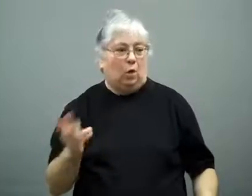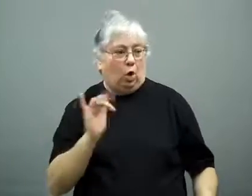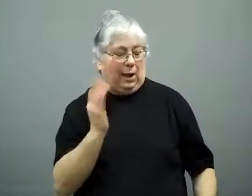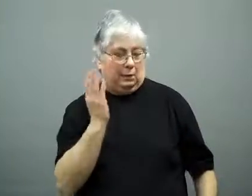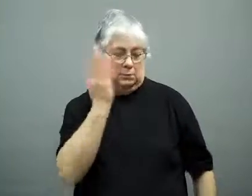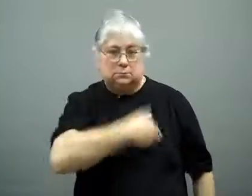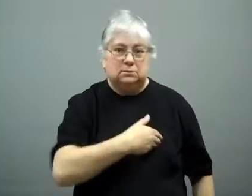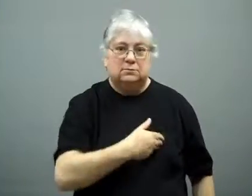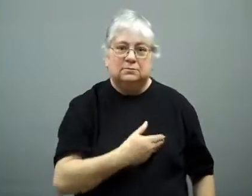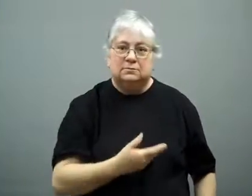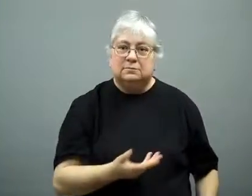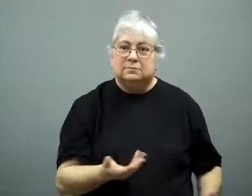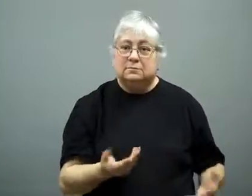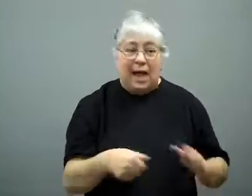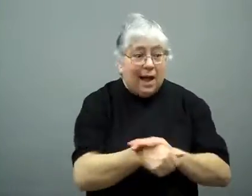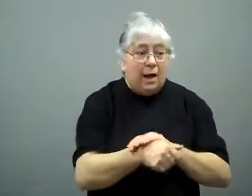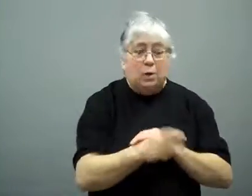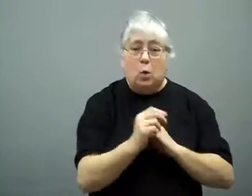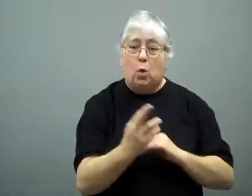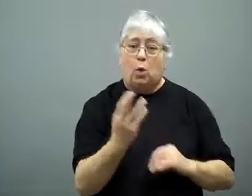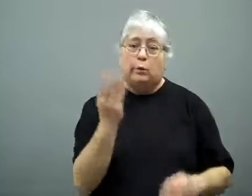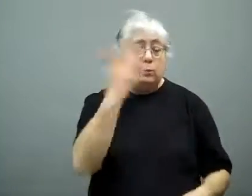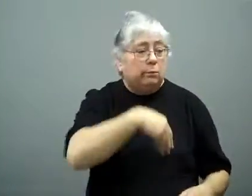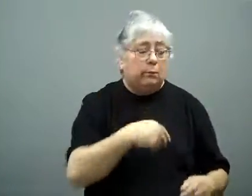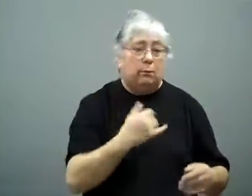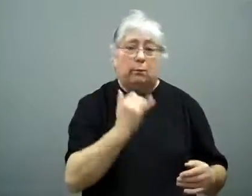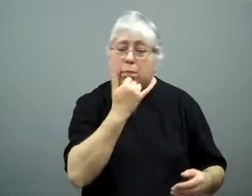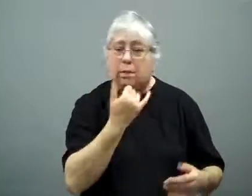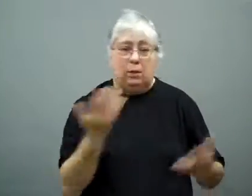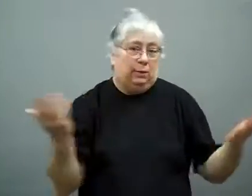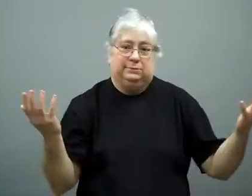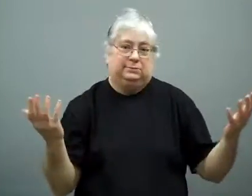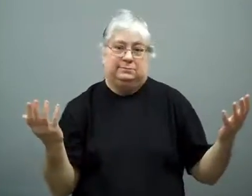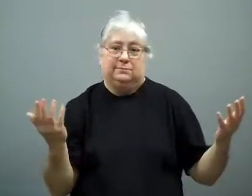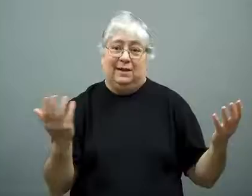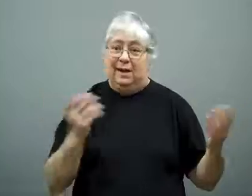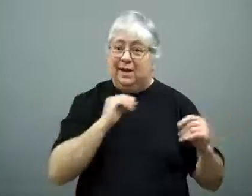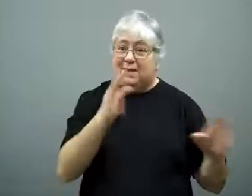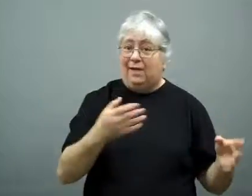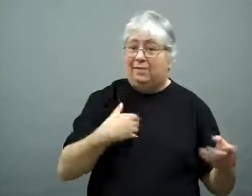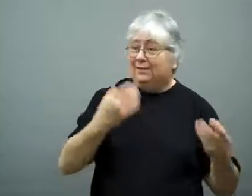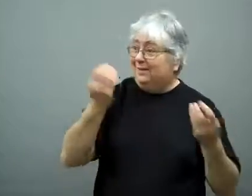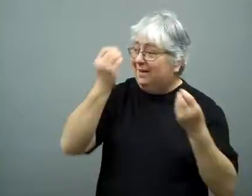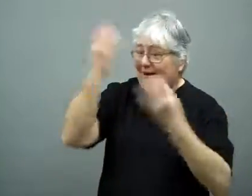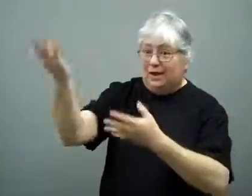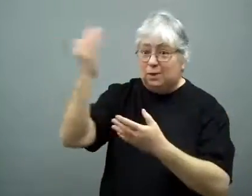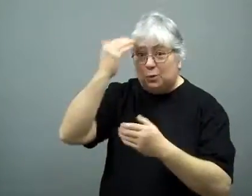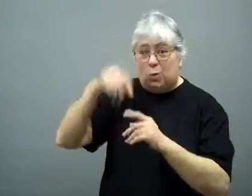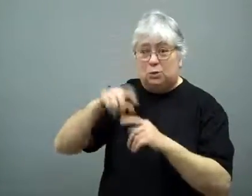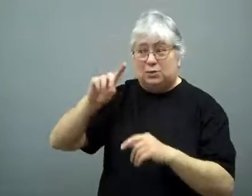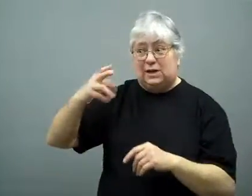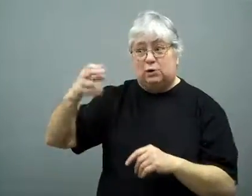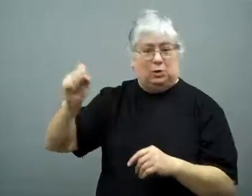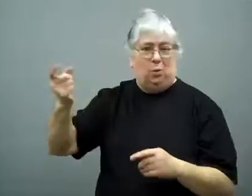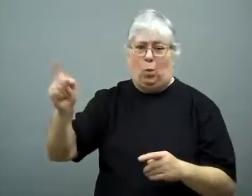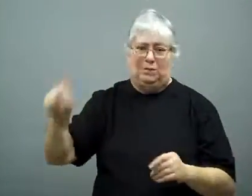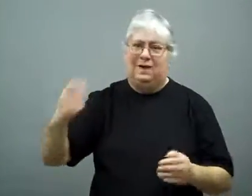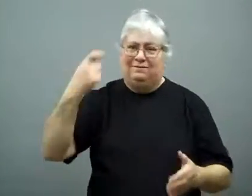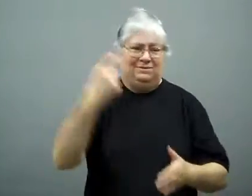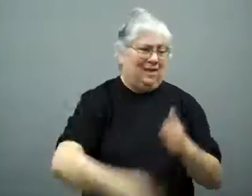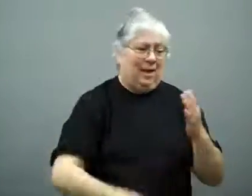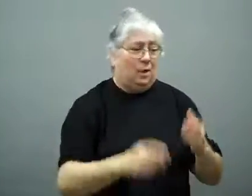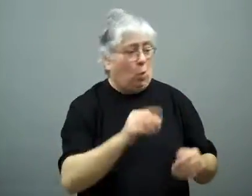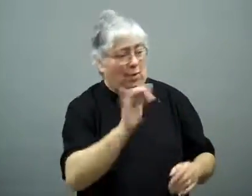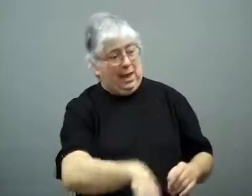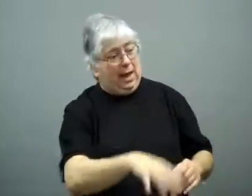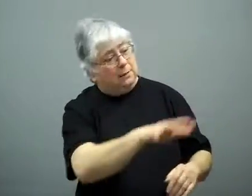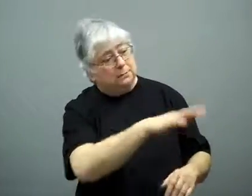It was overlooked, whether intentionally or not, we don't know.